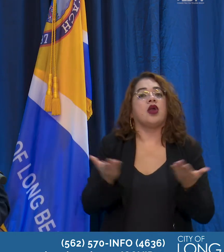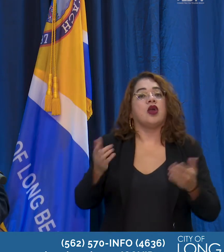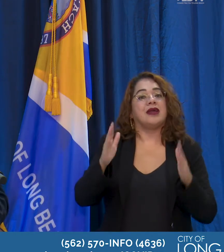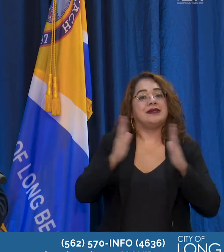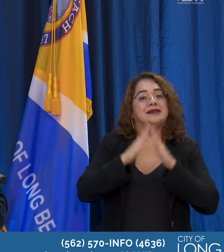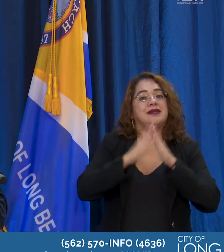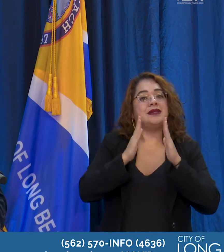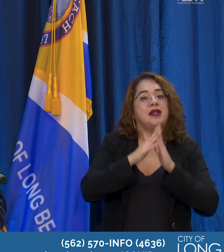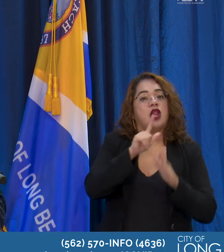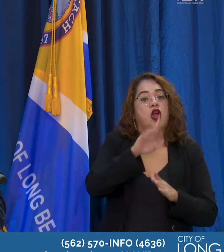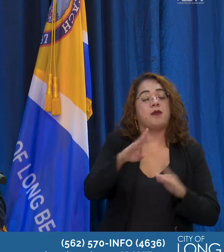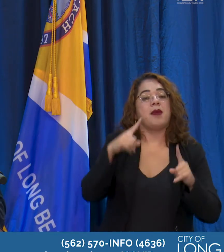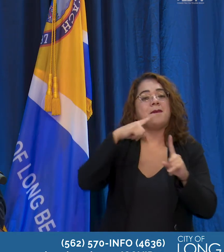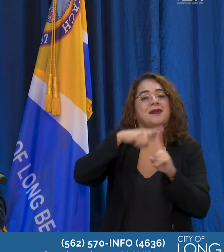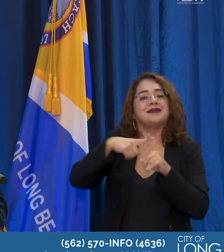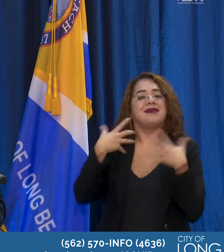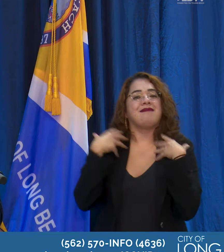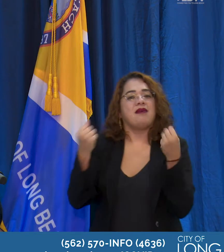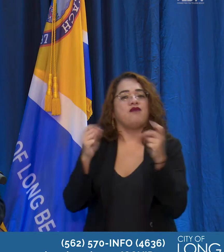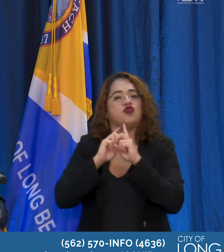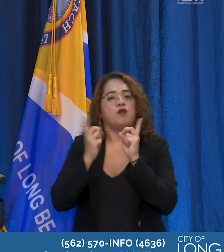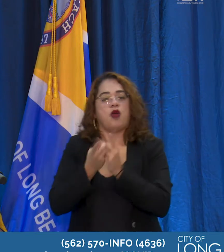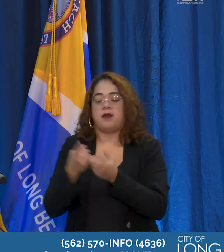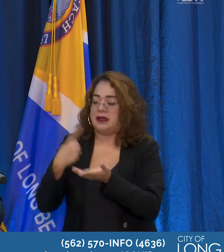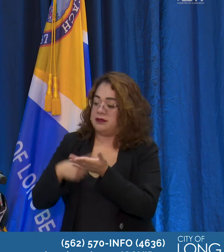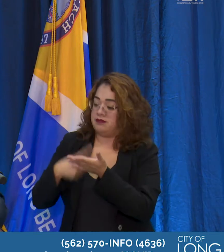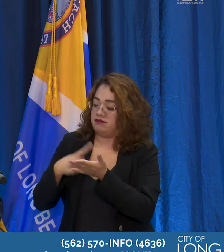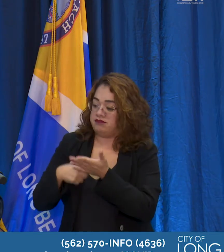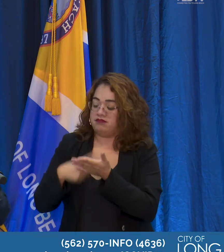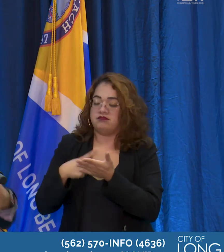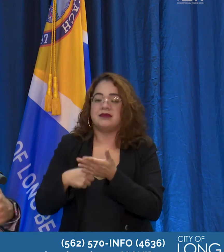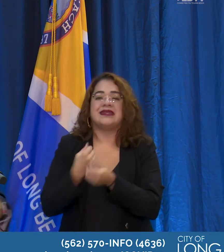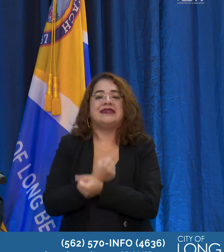we're in that purple tier. There is nothing else that we can reopen in this